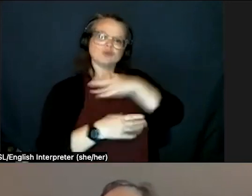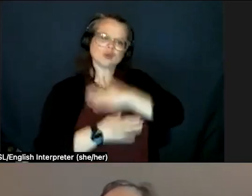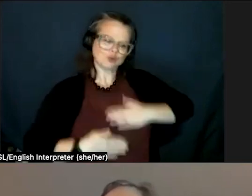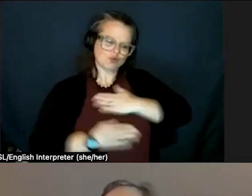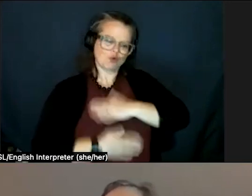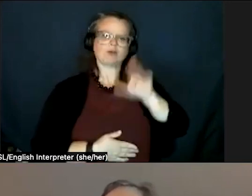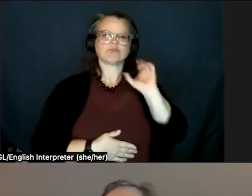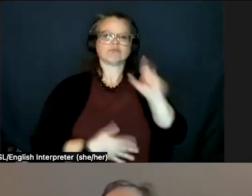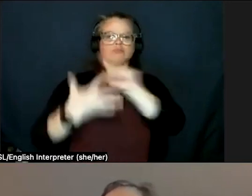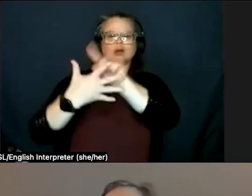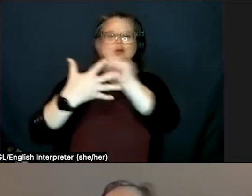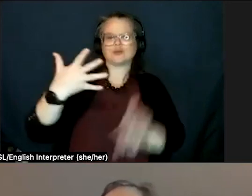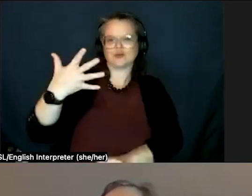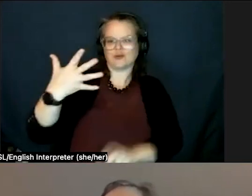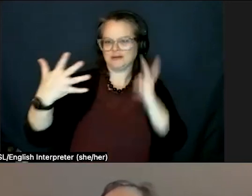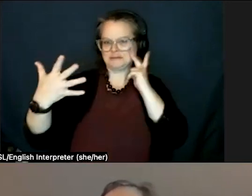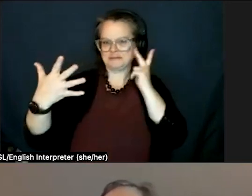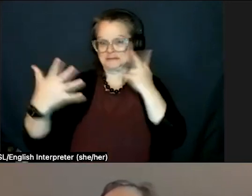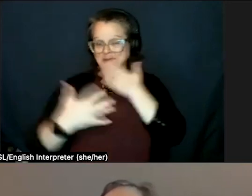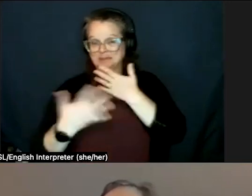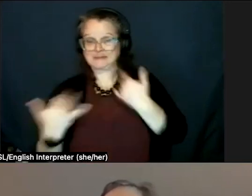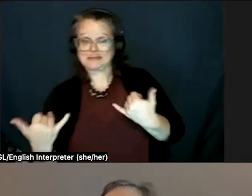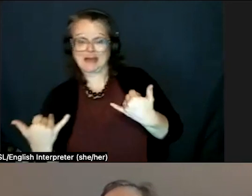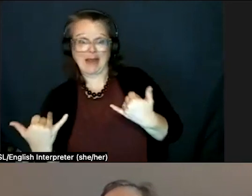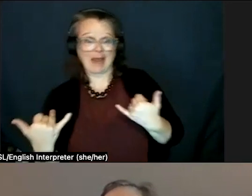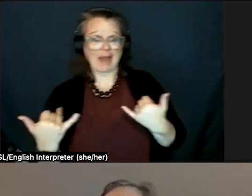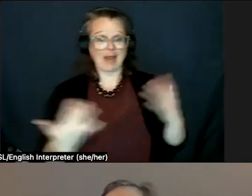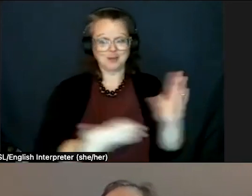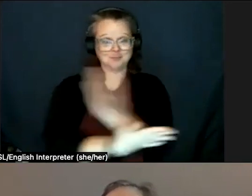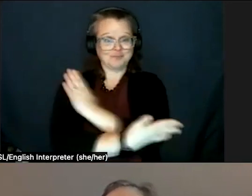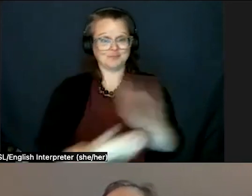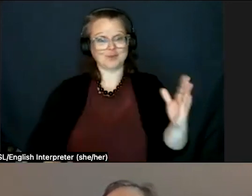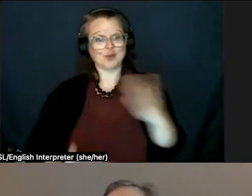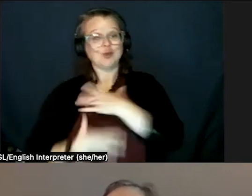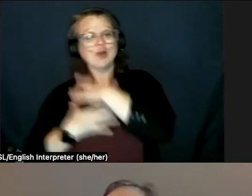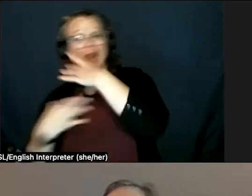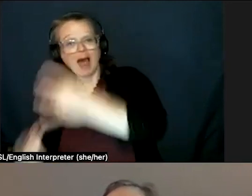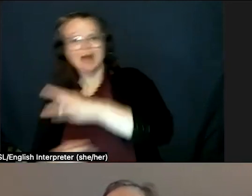as well as email a link to a recording of this session as soon as it's available. And finally,